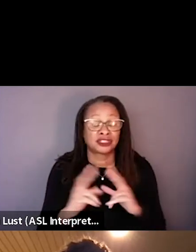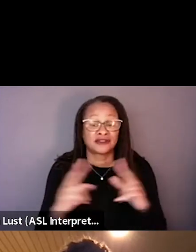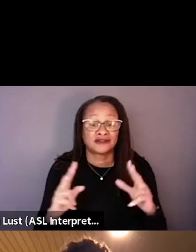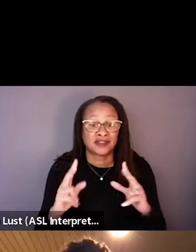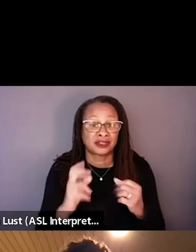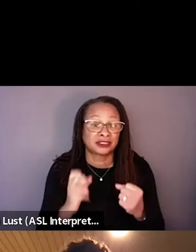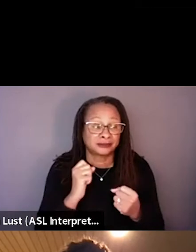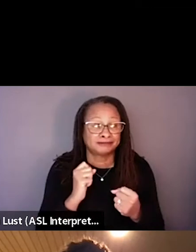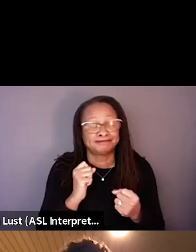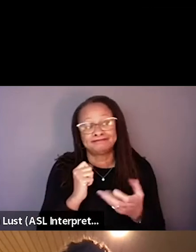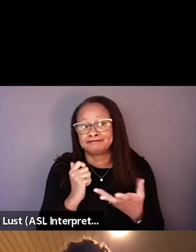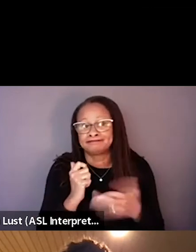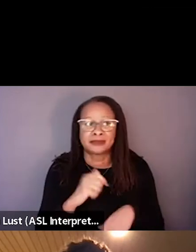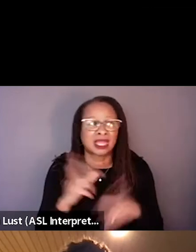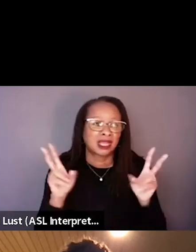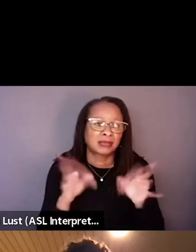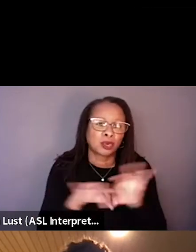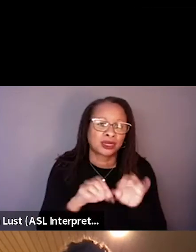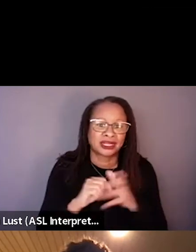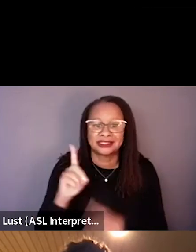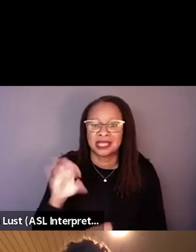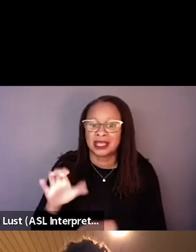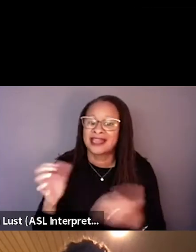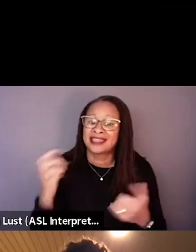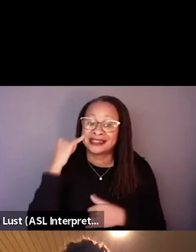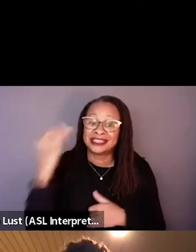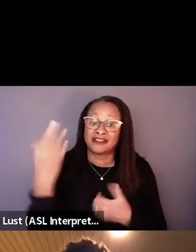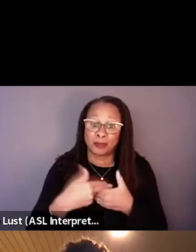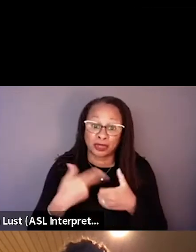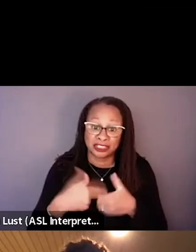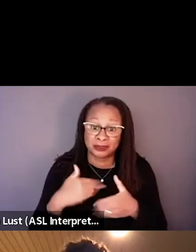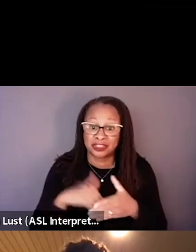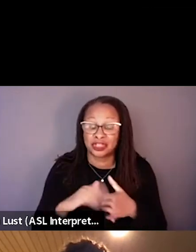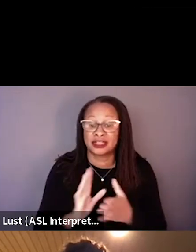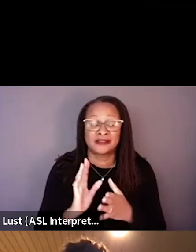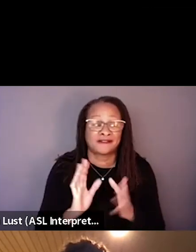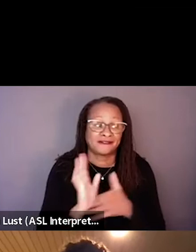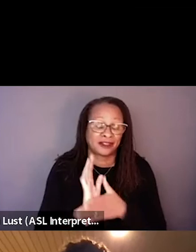participation of a subject in a film. You know, because it's a collaboration.